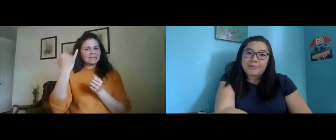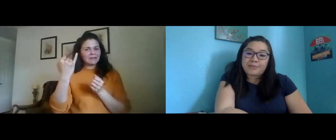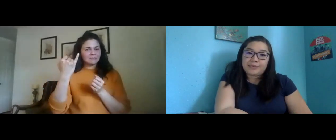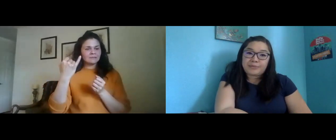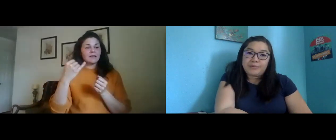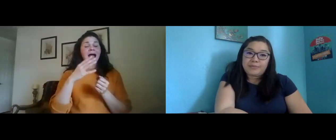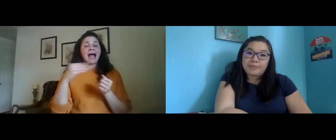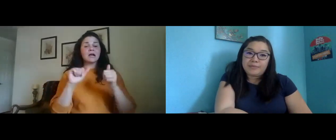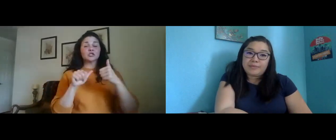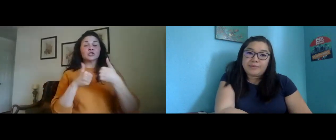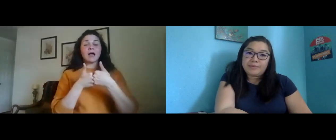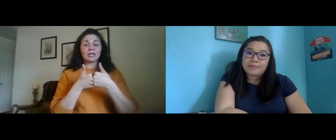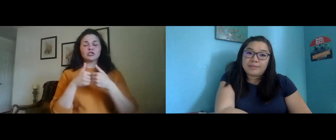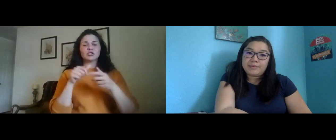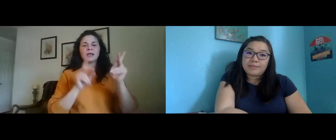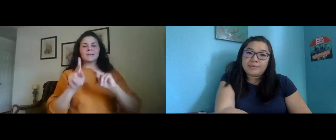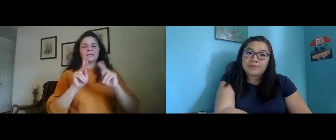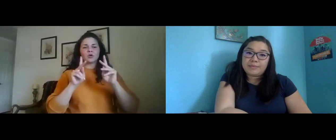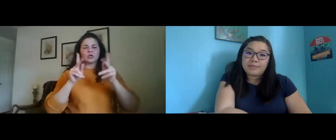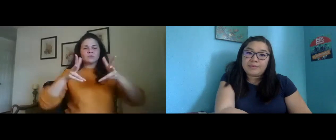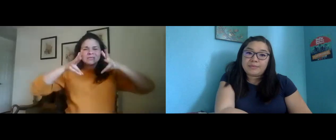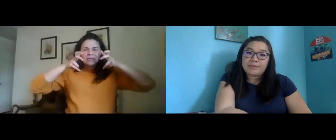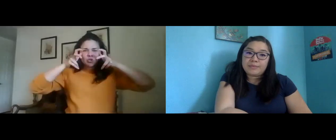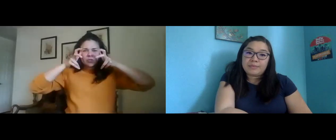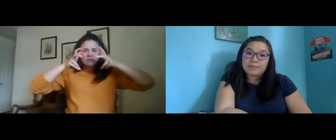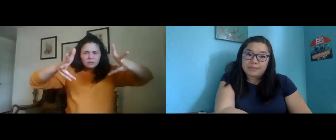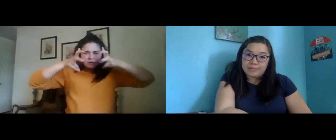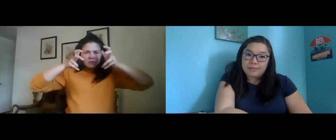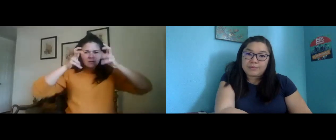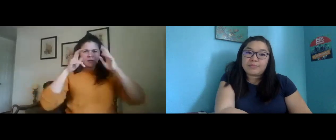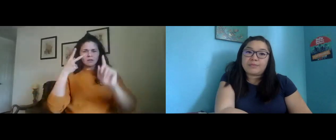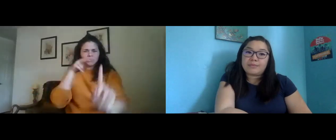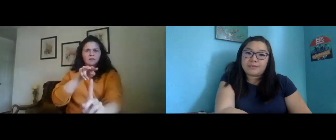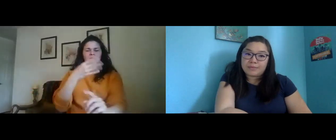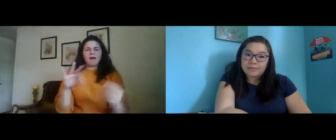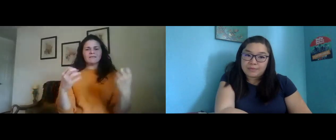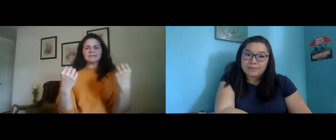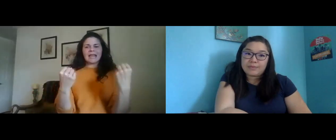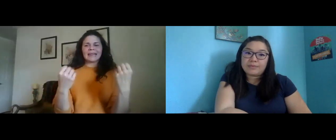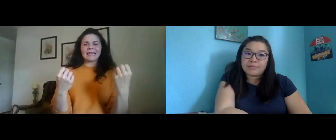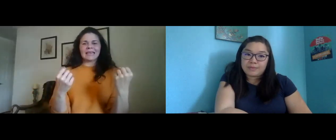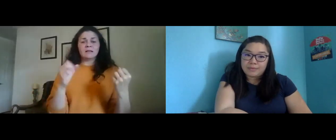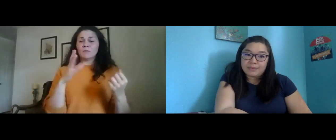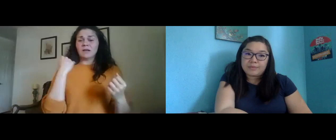certain ideas presented in the script. And to be able to challenge people’s perceptions of signing.